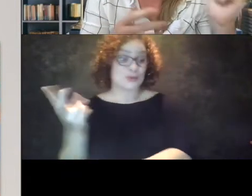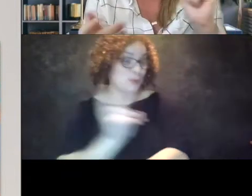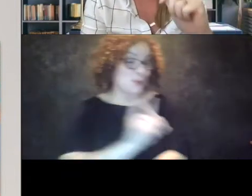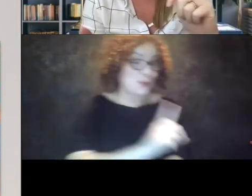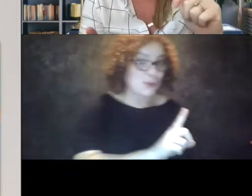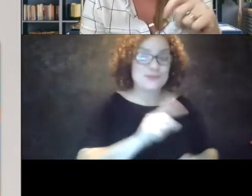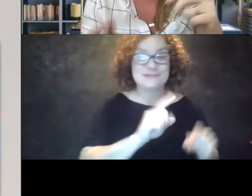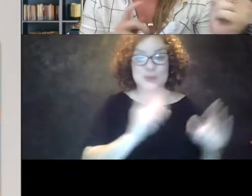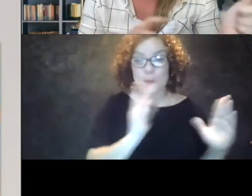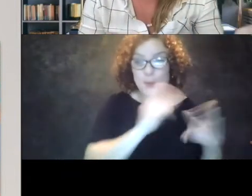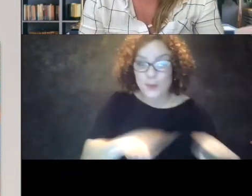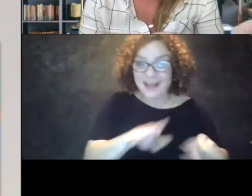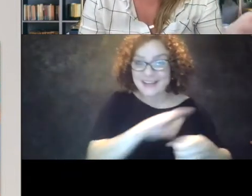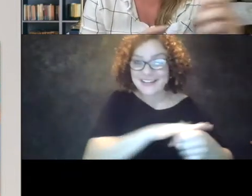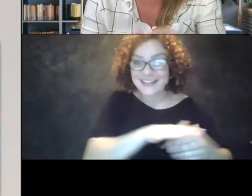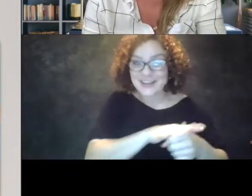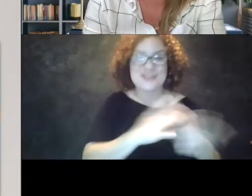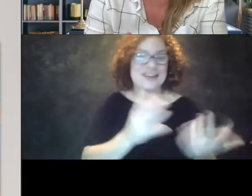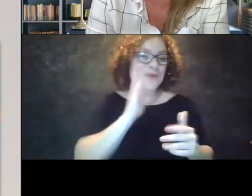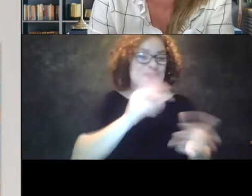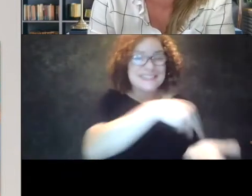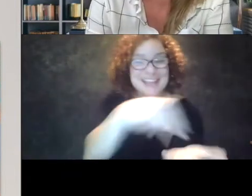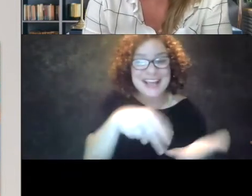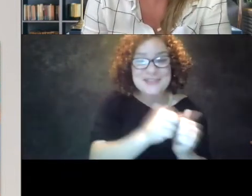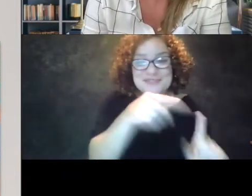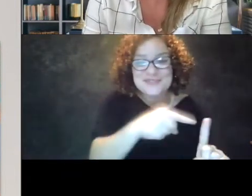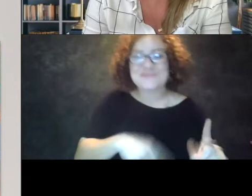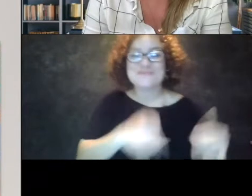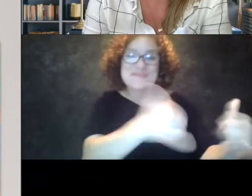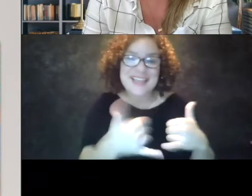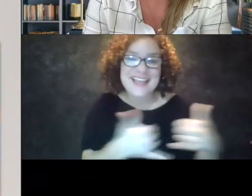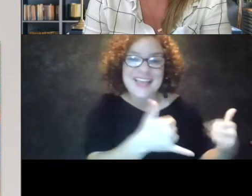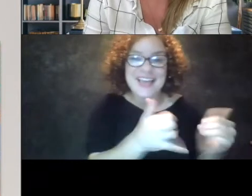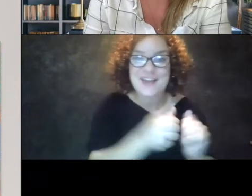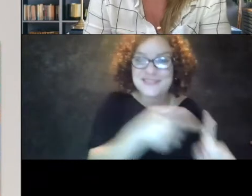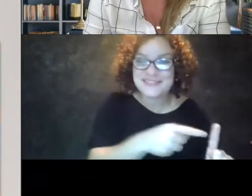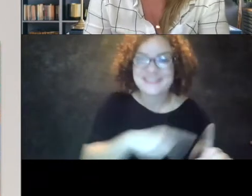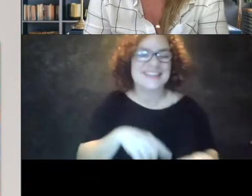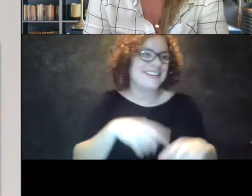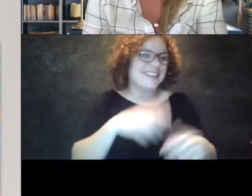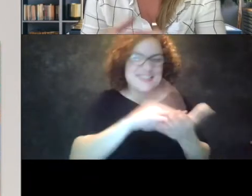him and play with him. Learn signs and try to sign with him. And it became recess where